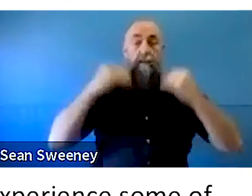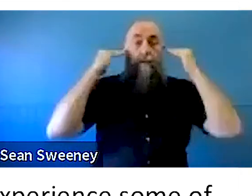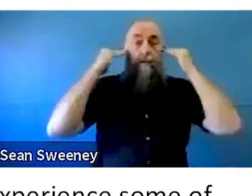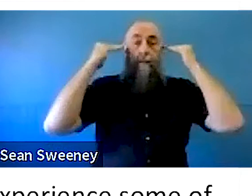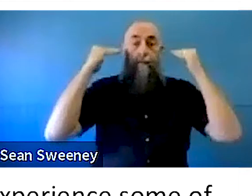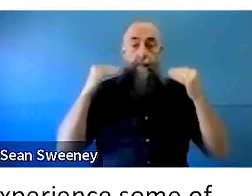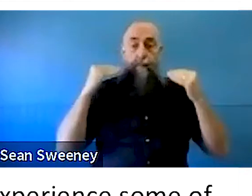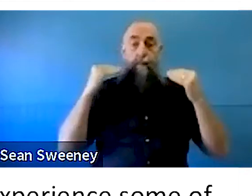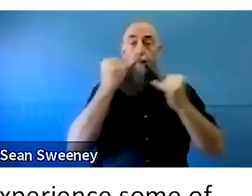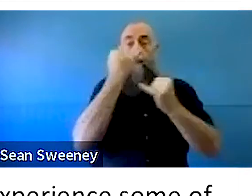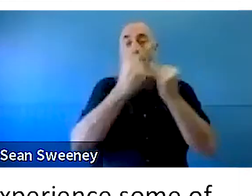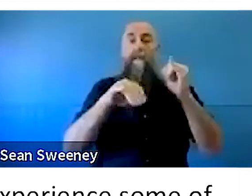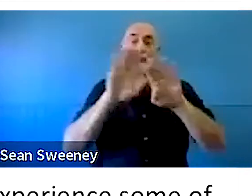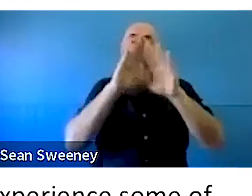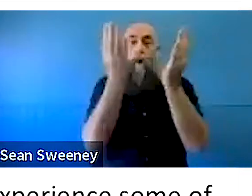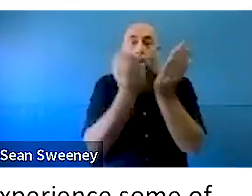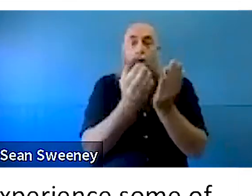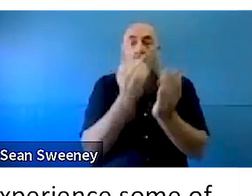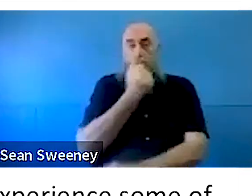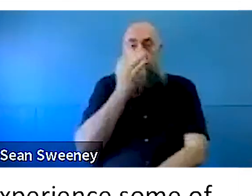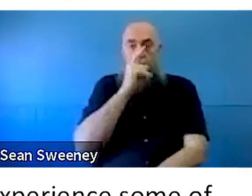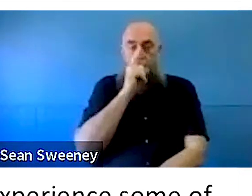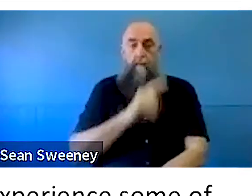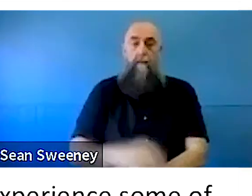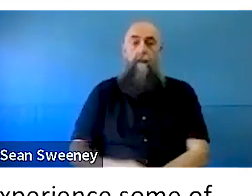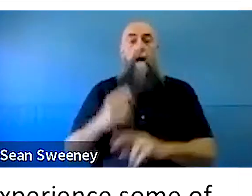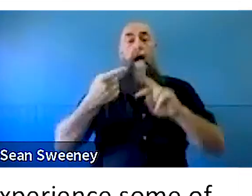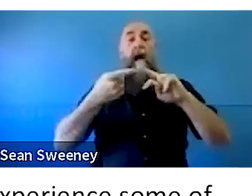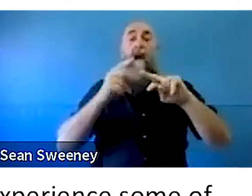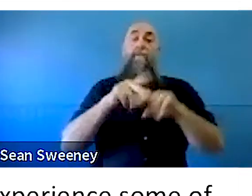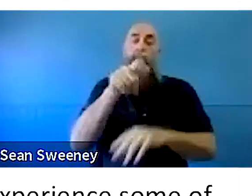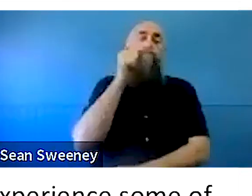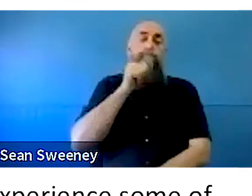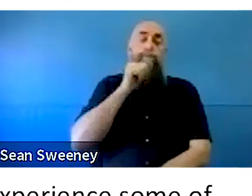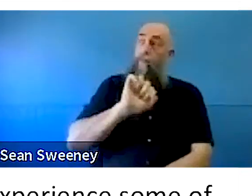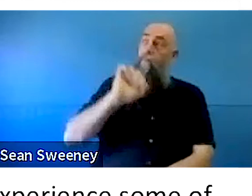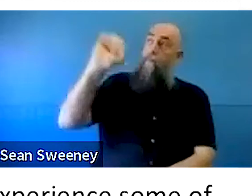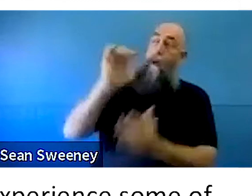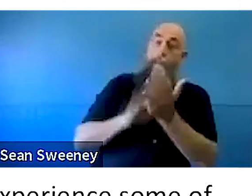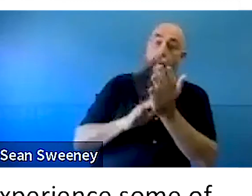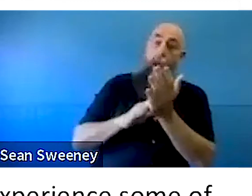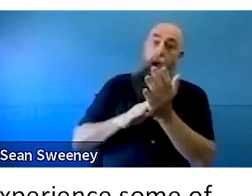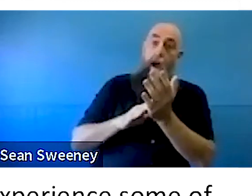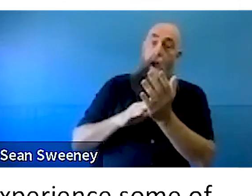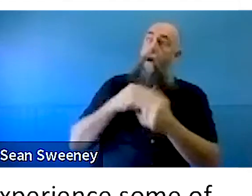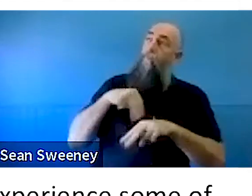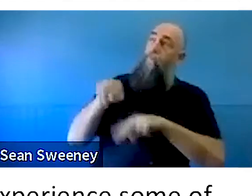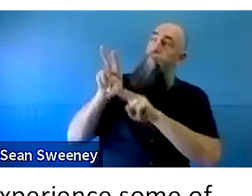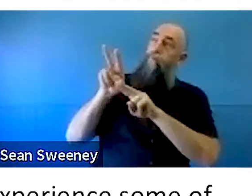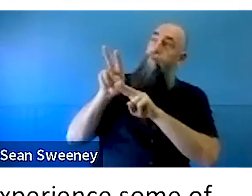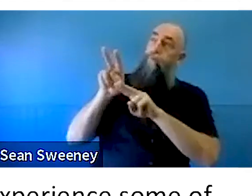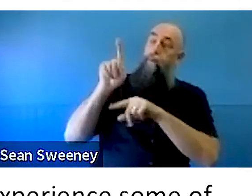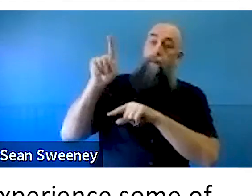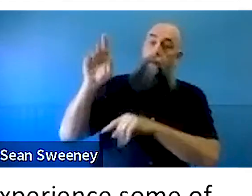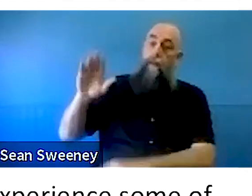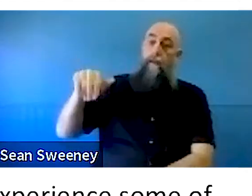If anyone else grew up with a mum that you could swear at as long as